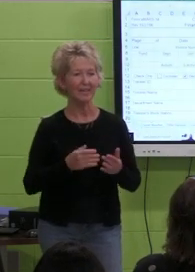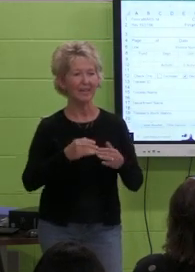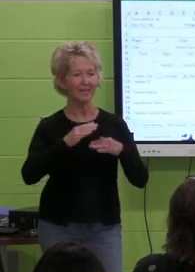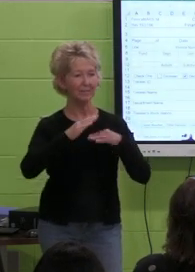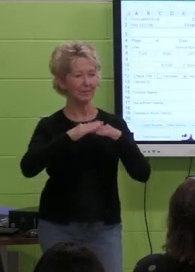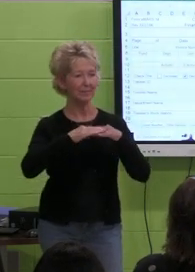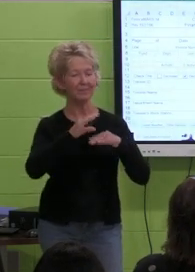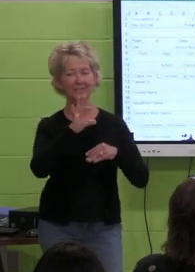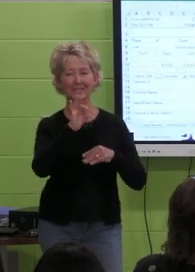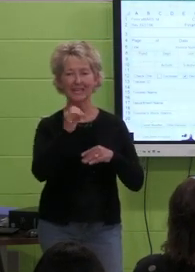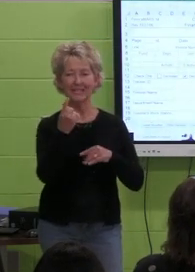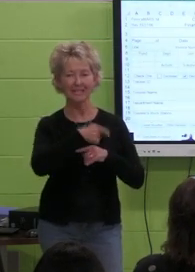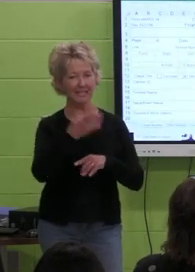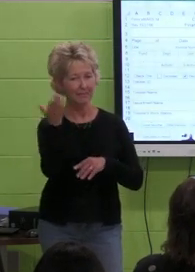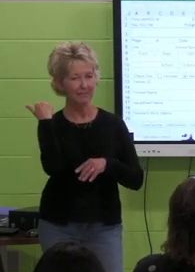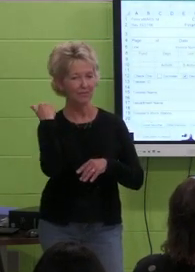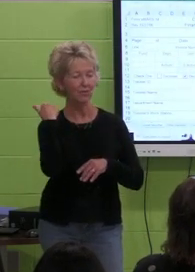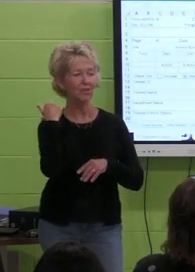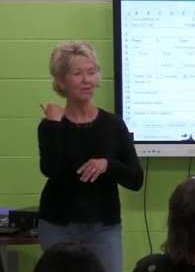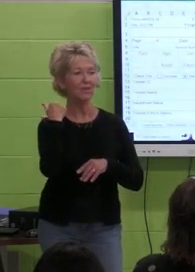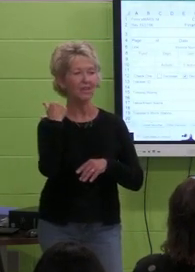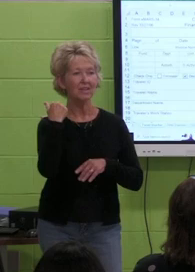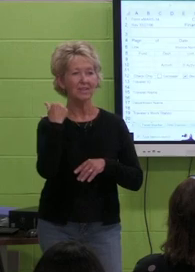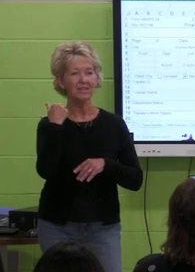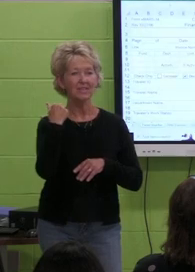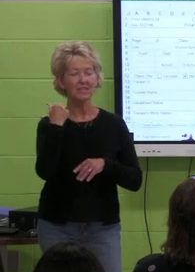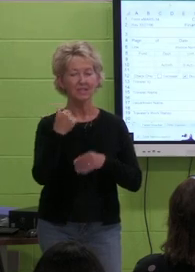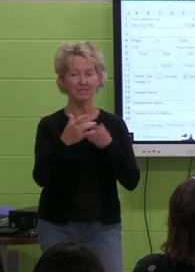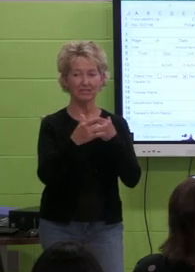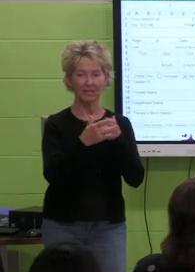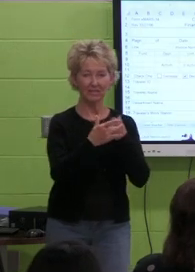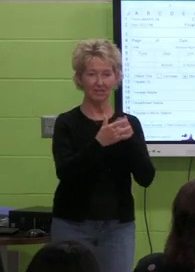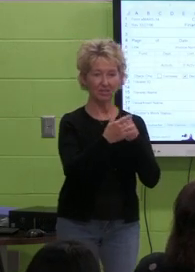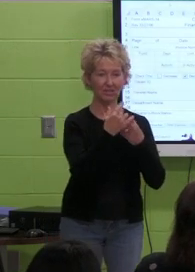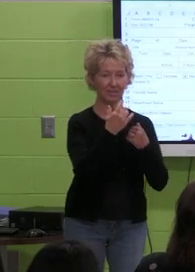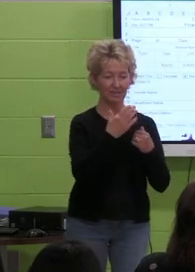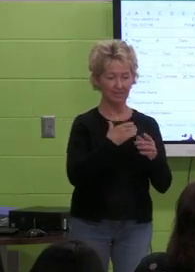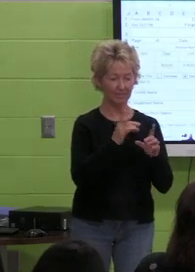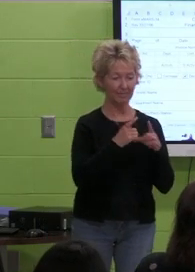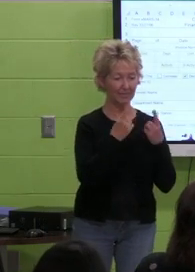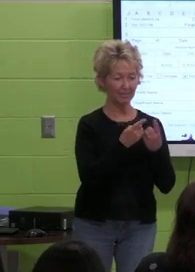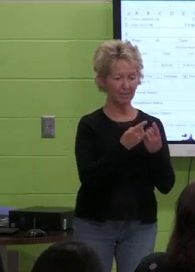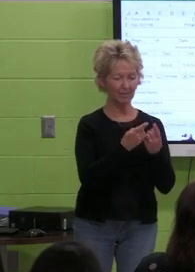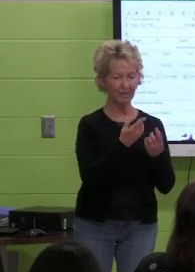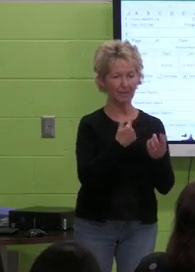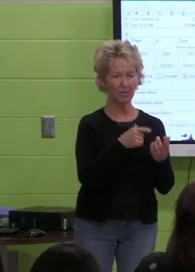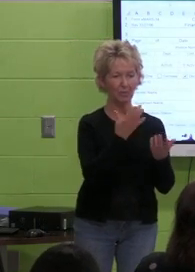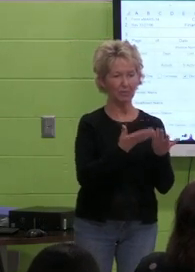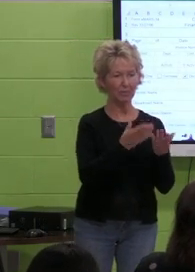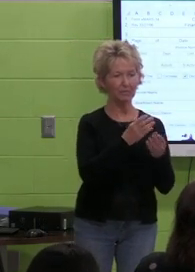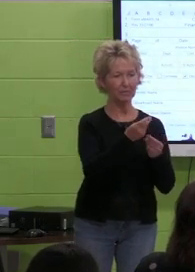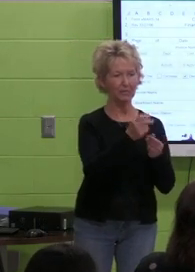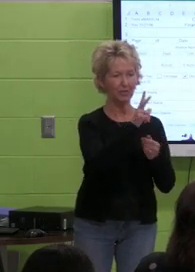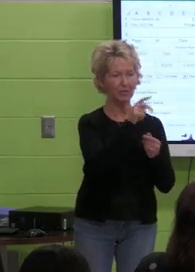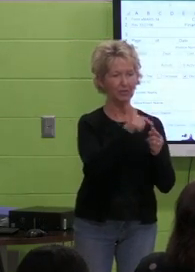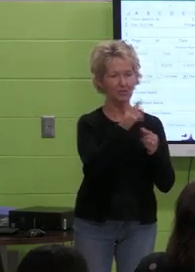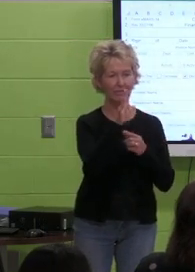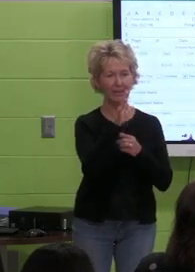ridiculous there are between technology alone I say we probably spent 3 to $5,000 in the past